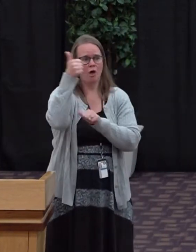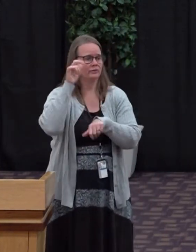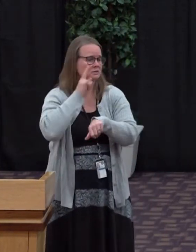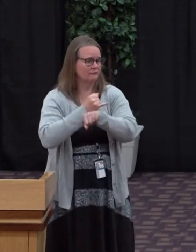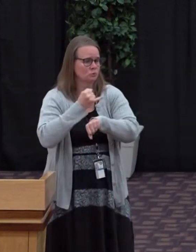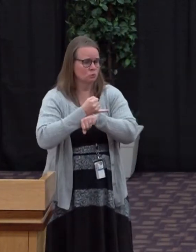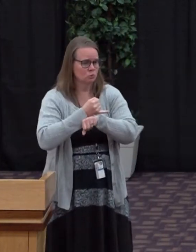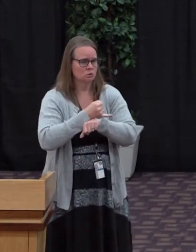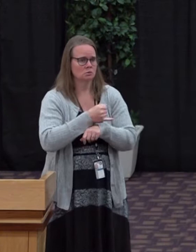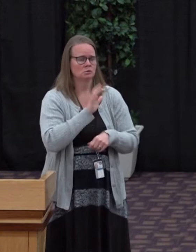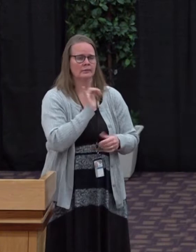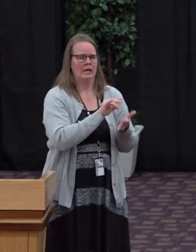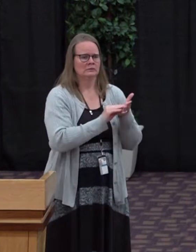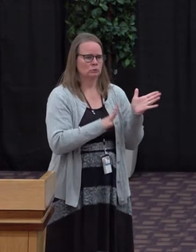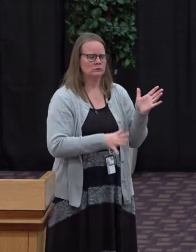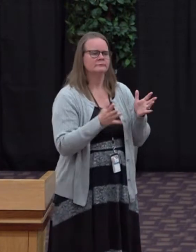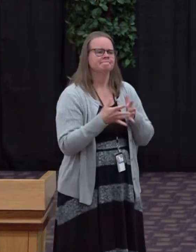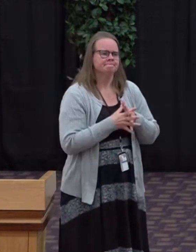And we do competitions with other schools for the deaf.